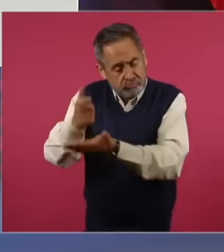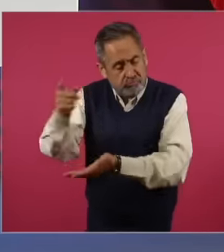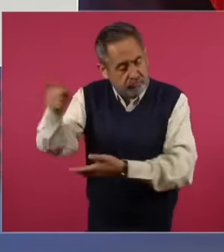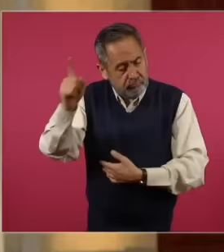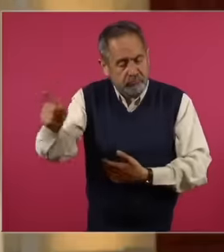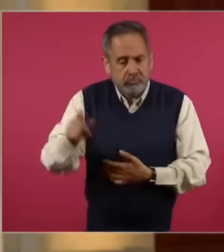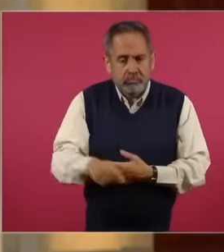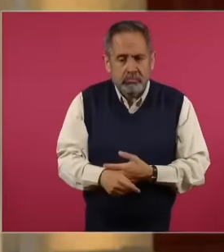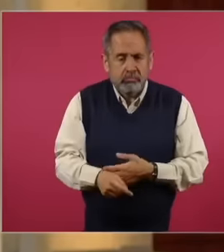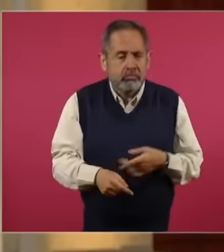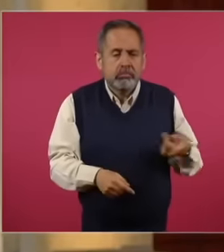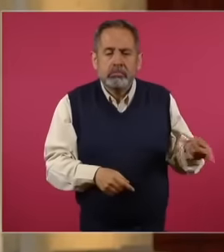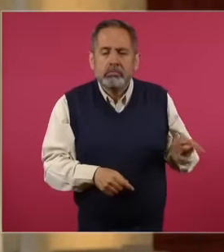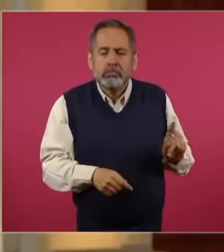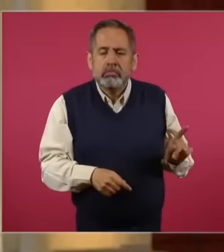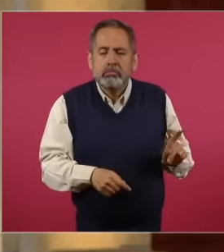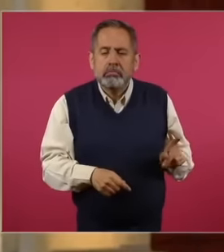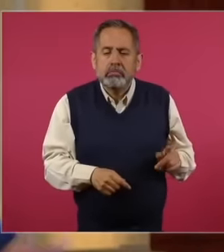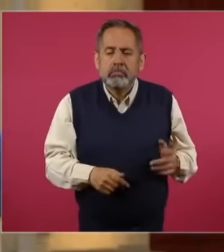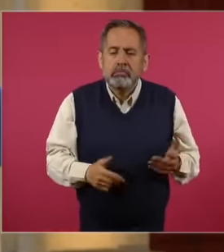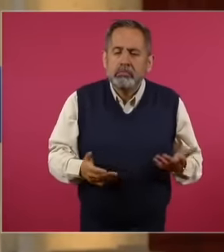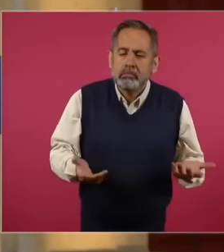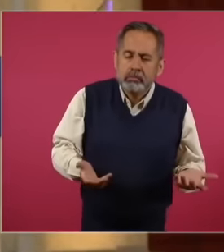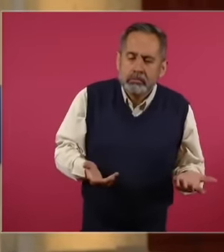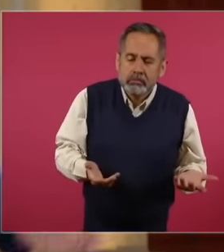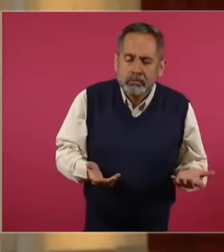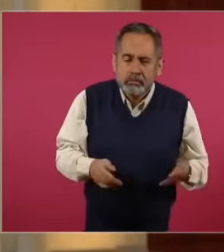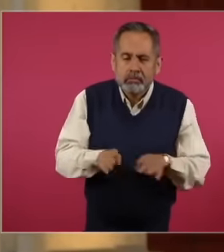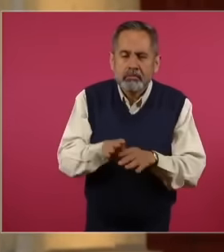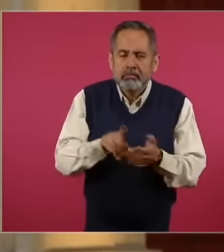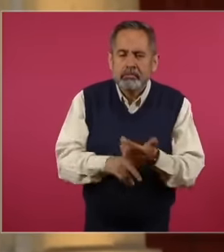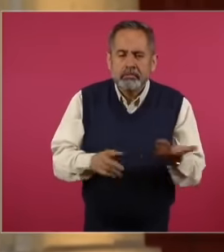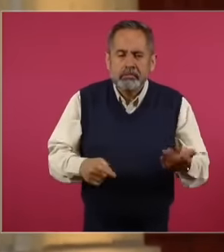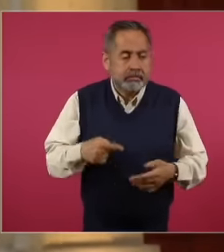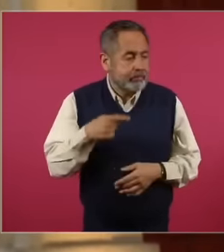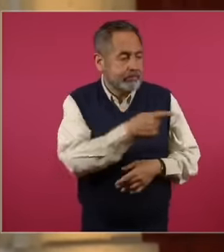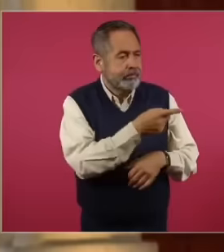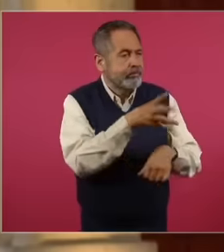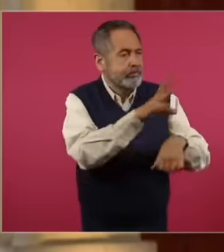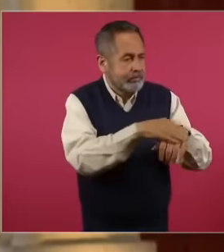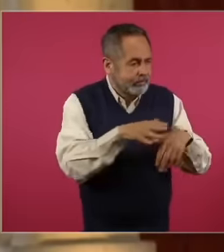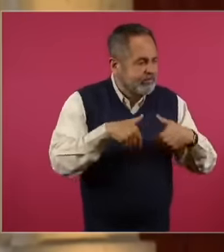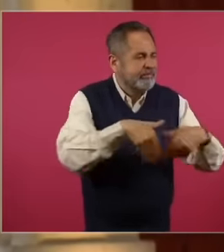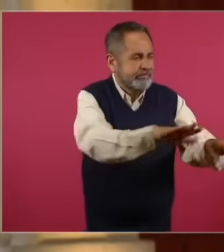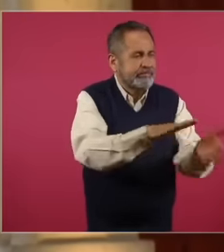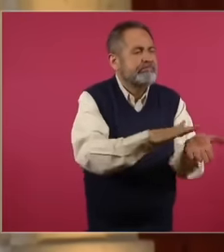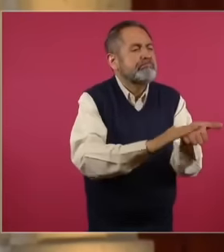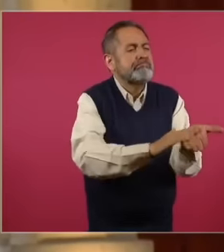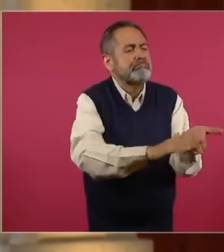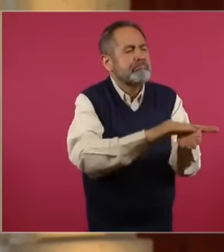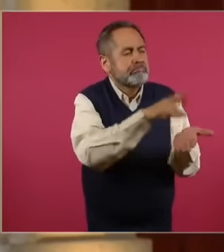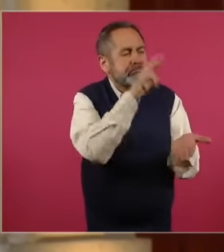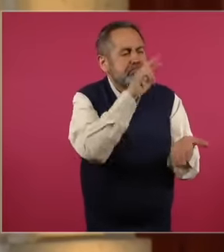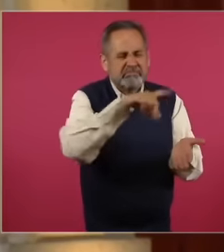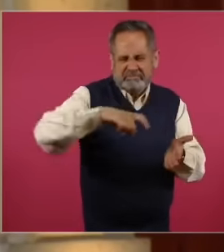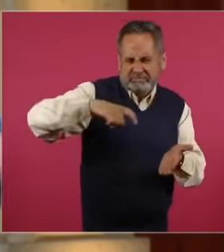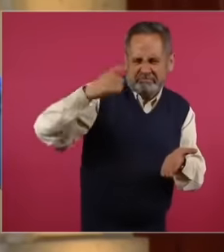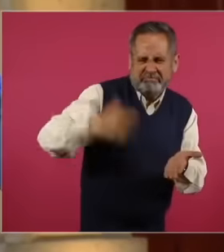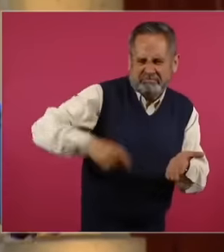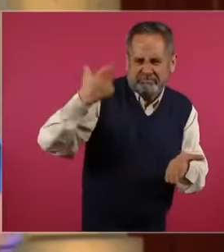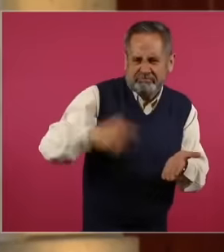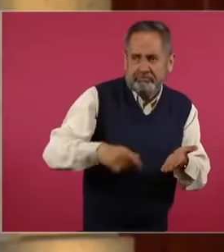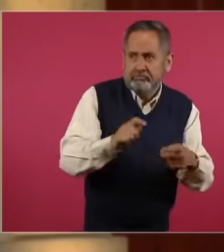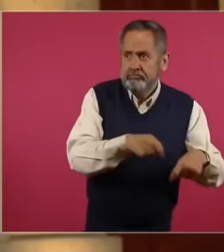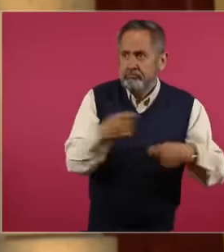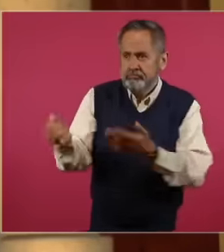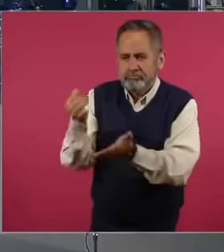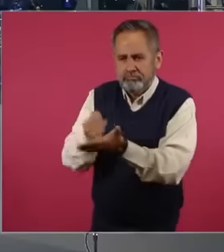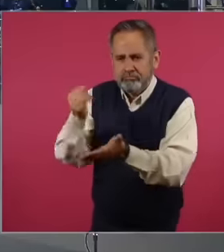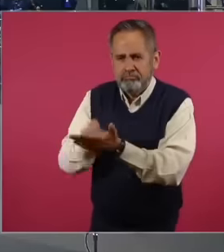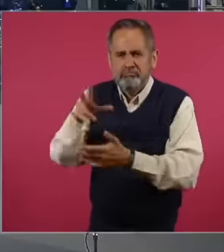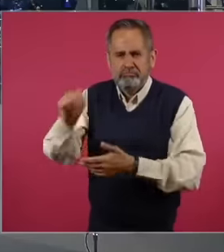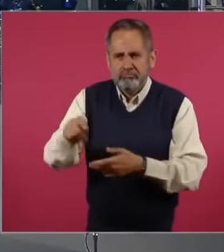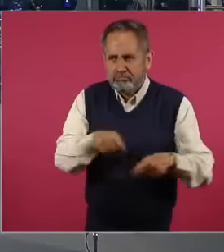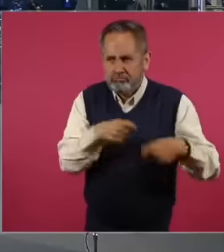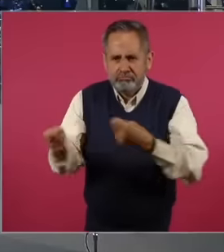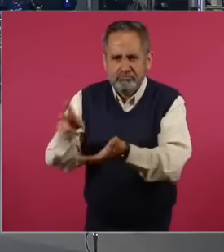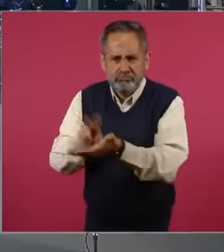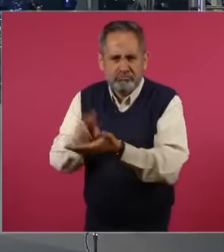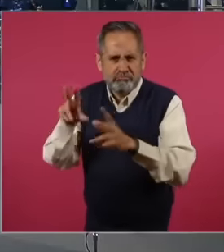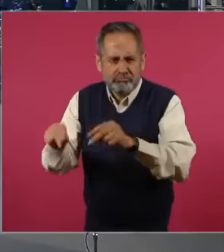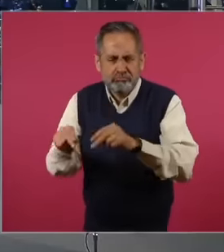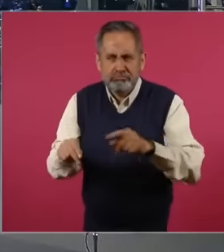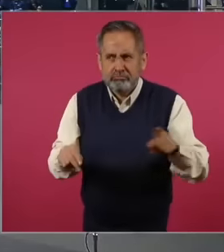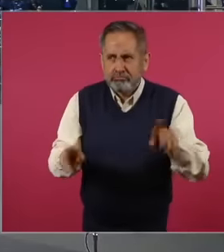when what happened was that those at the top did not pay taxes, they condoned the payment of